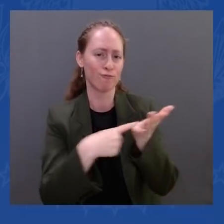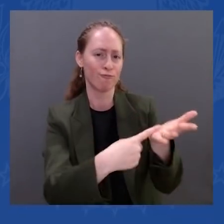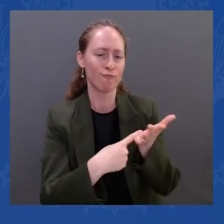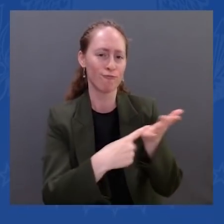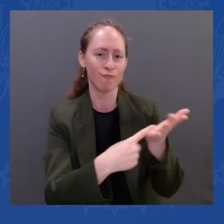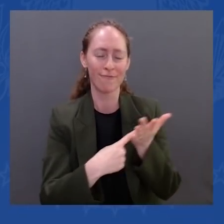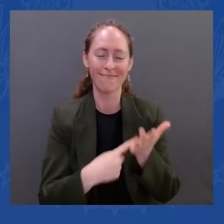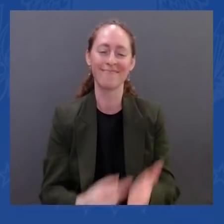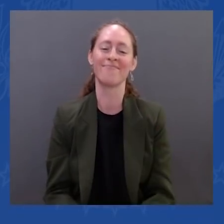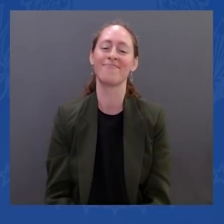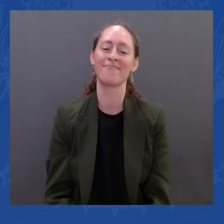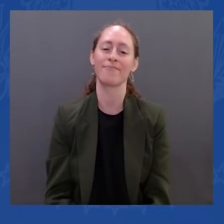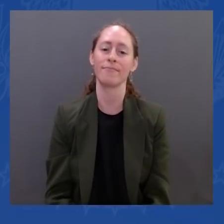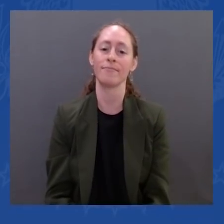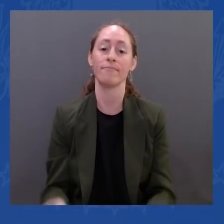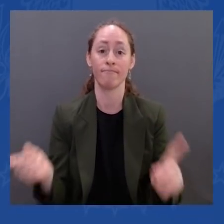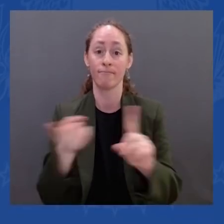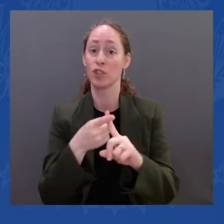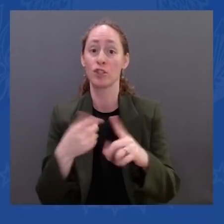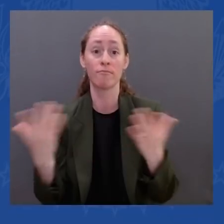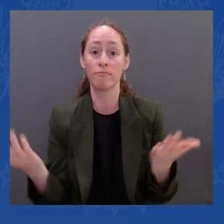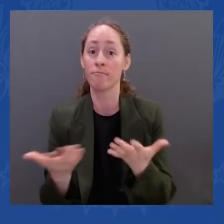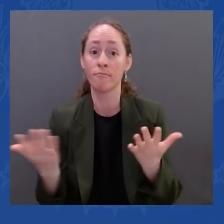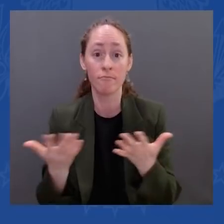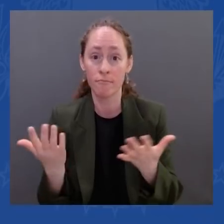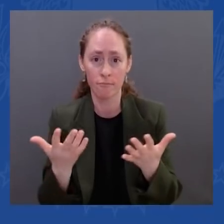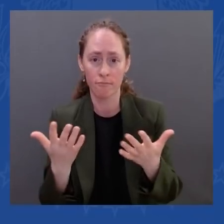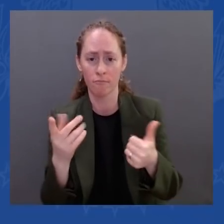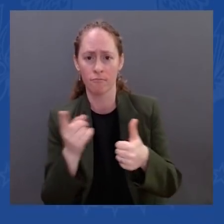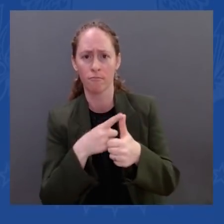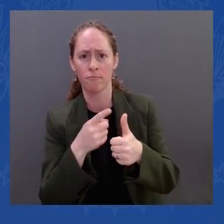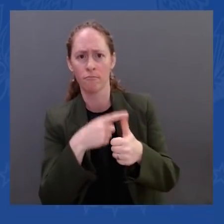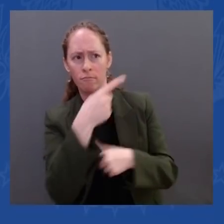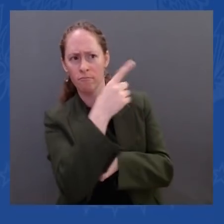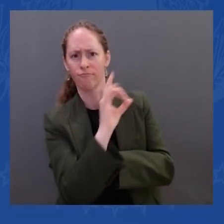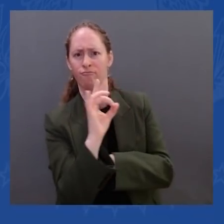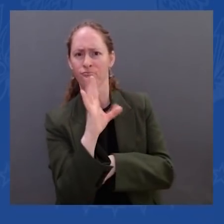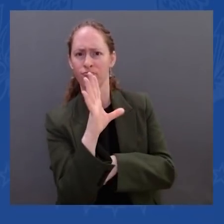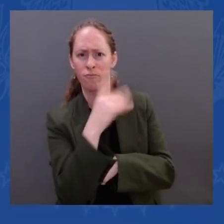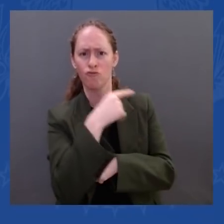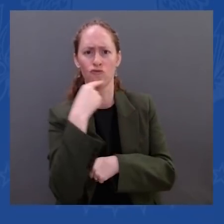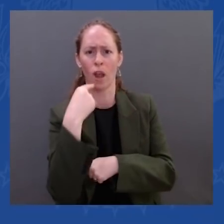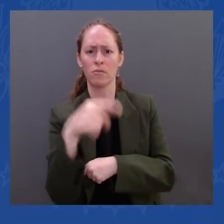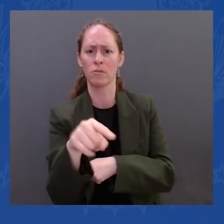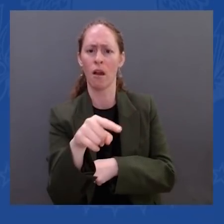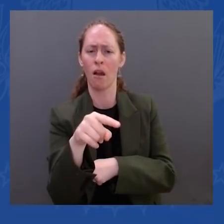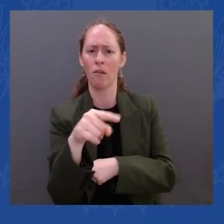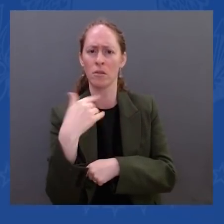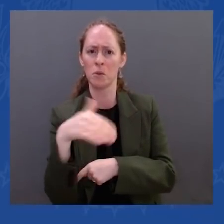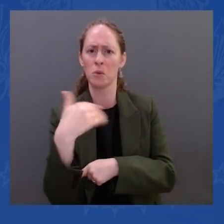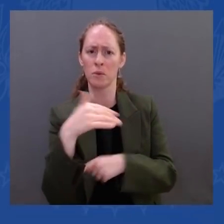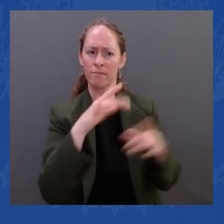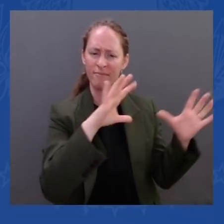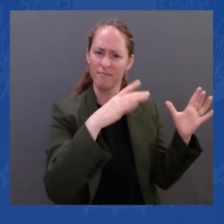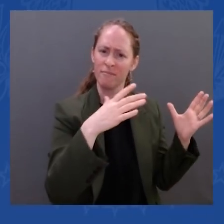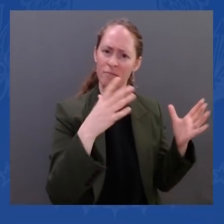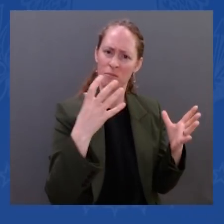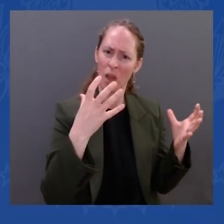unilateral attempt to change the status quo by force is totally unacceptable. Regardless of location,